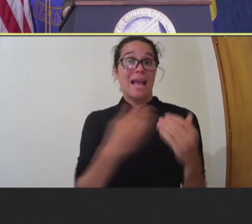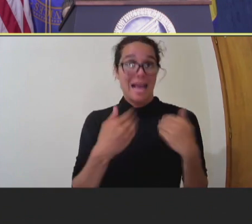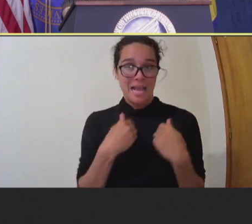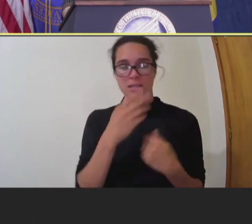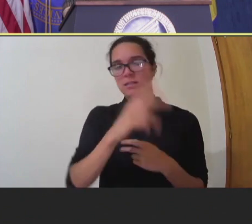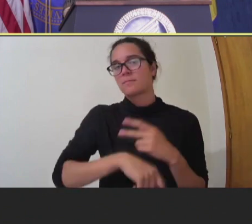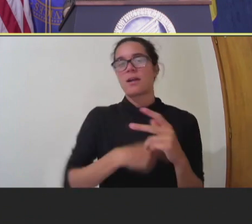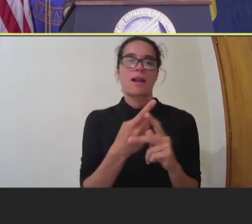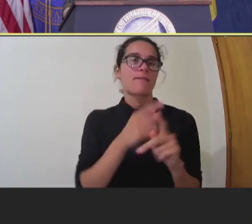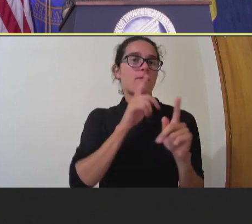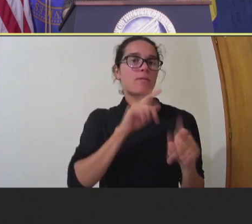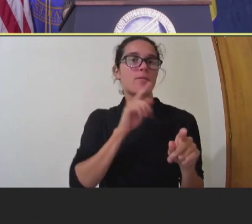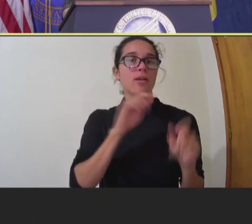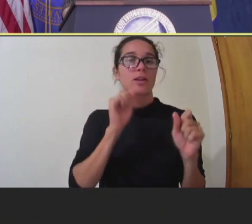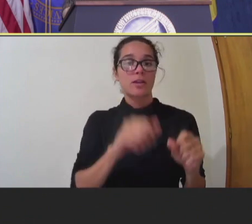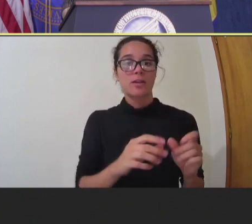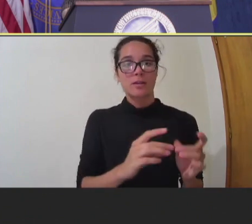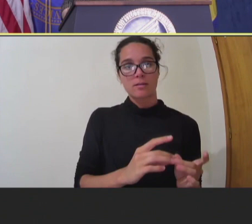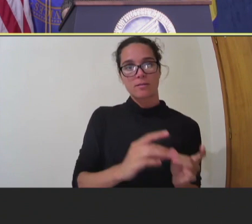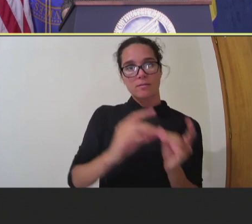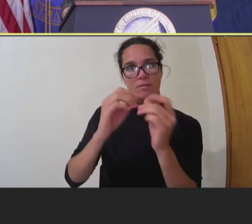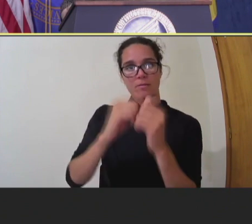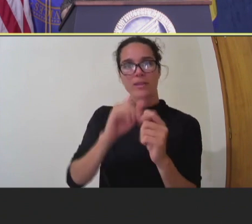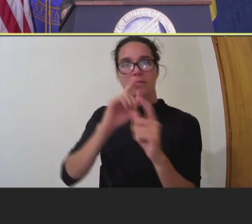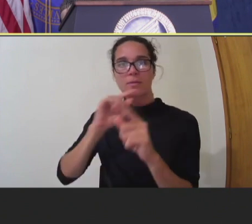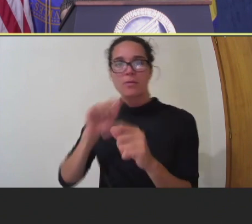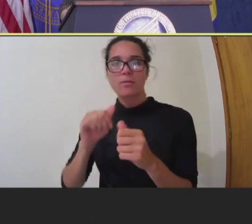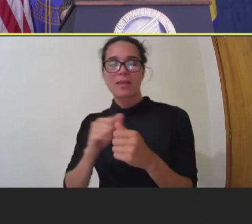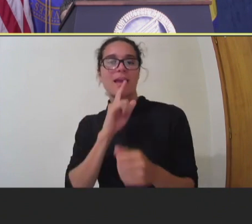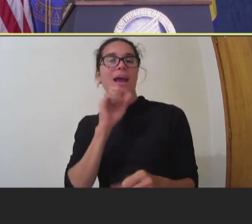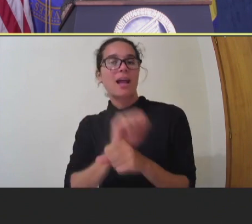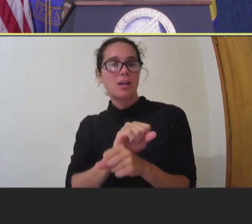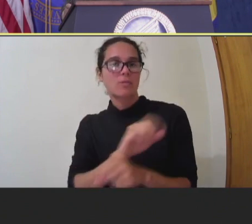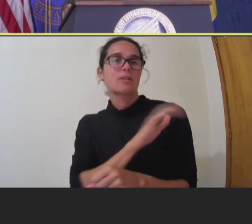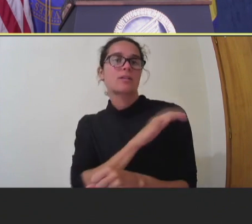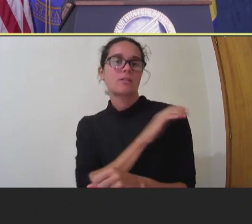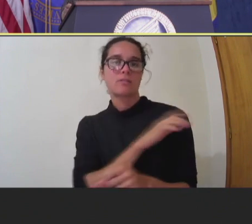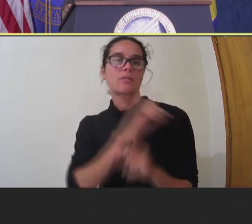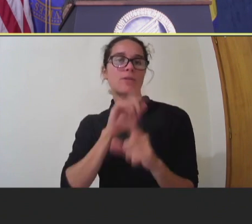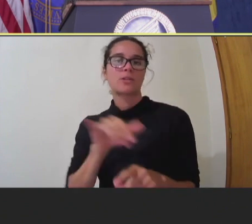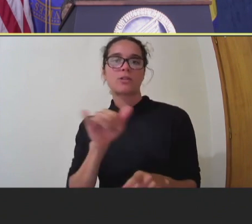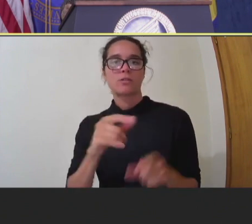of immune response to the actual clinical response as well. So quite encouraging.